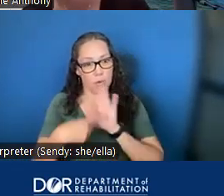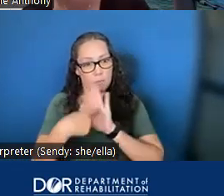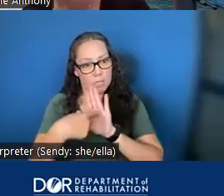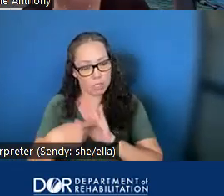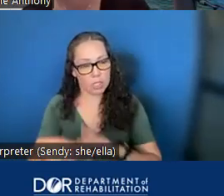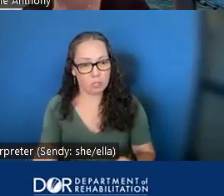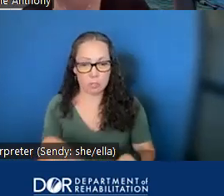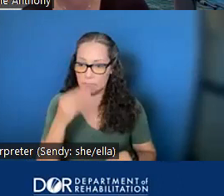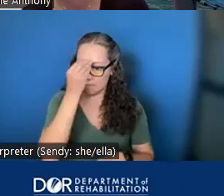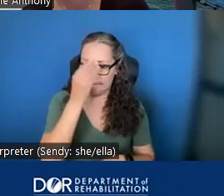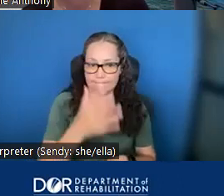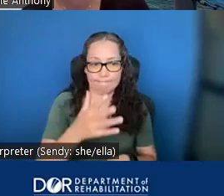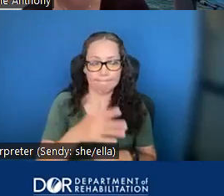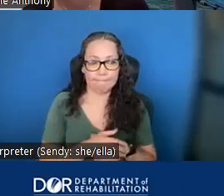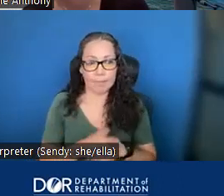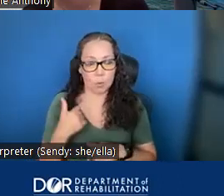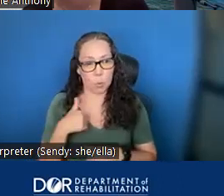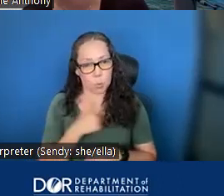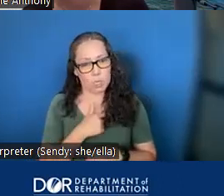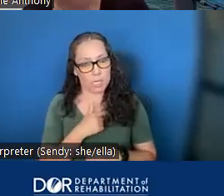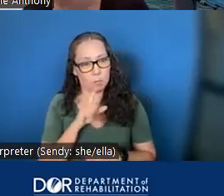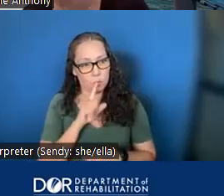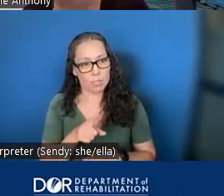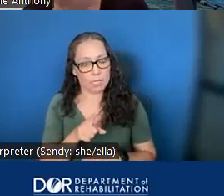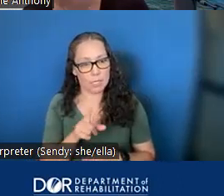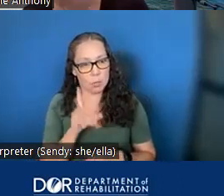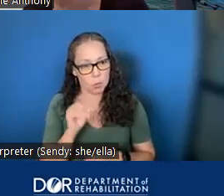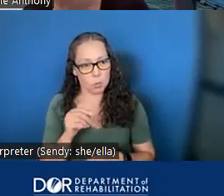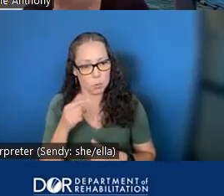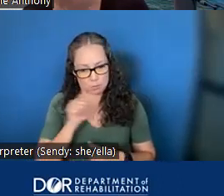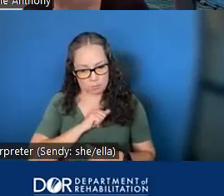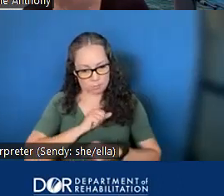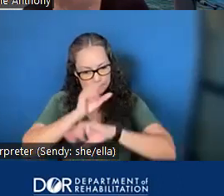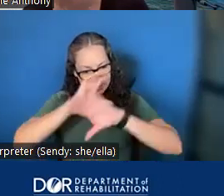in that we do really see ourselves as that core partner um on the state level on this